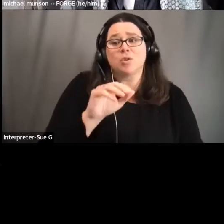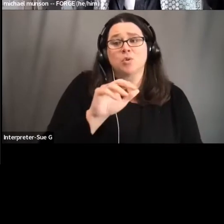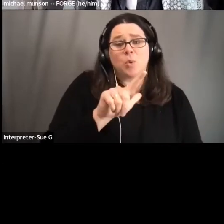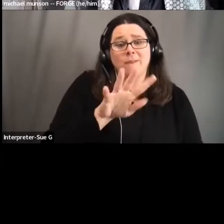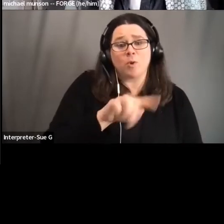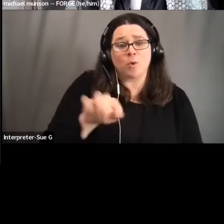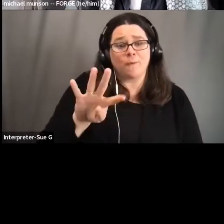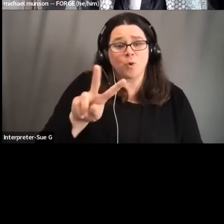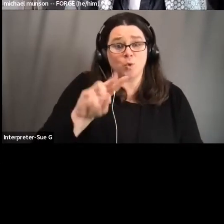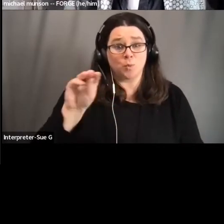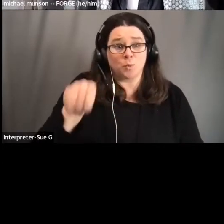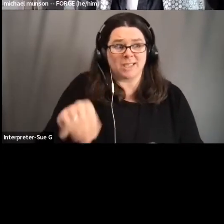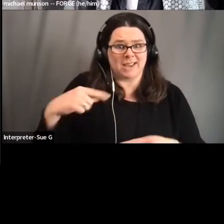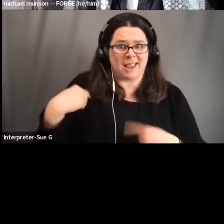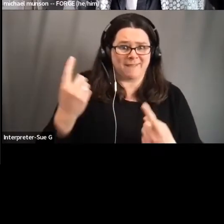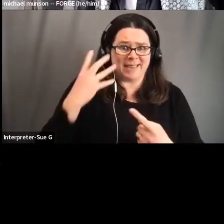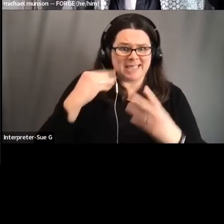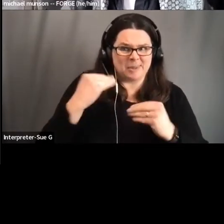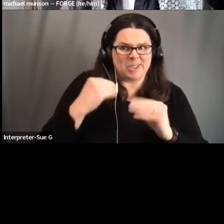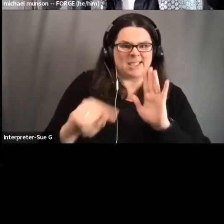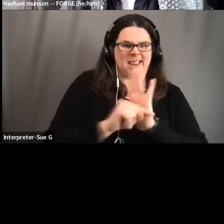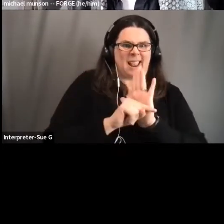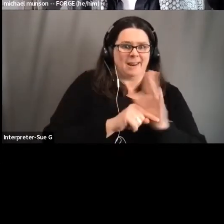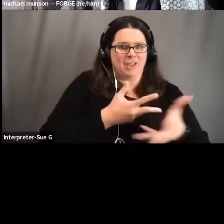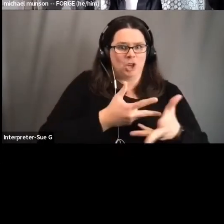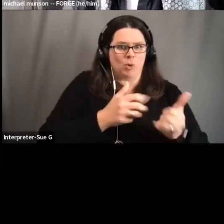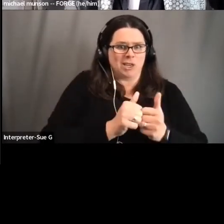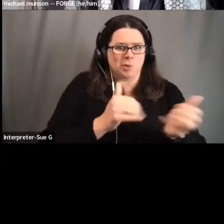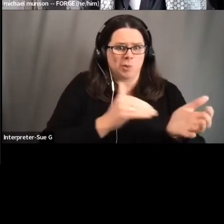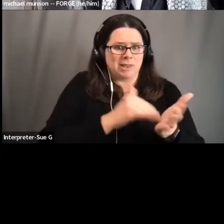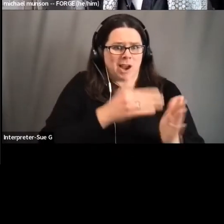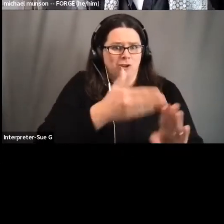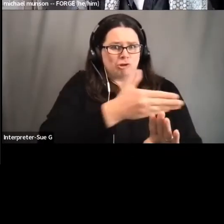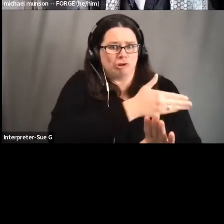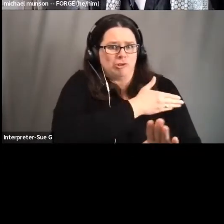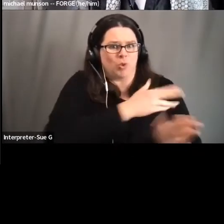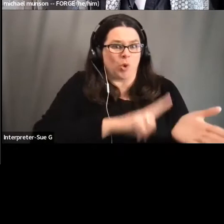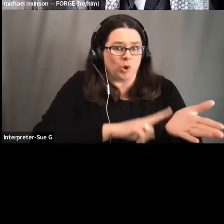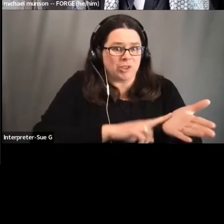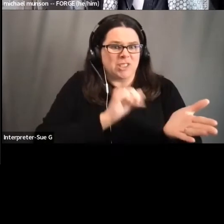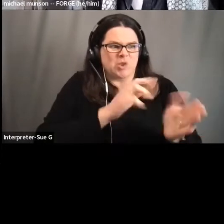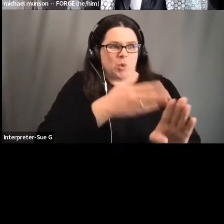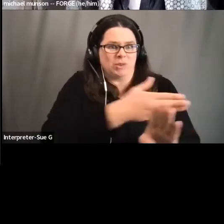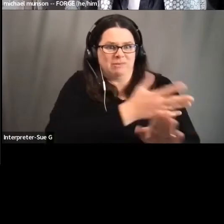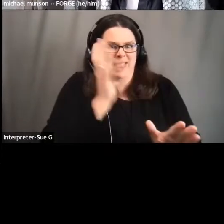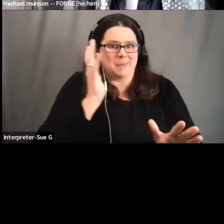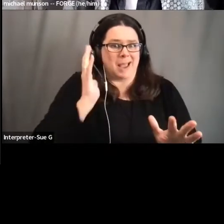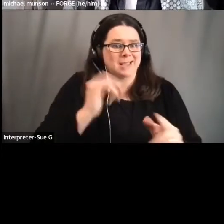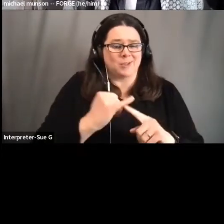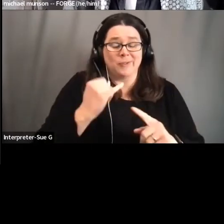have experienced negative interactions with healthcare providers. So if you had a negative experience with a healthcare provider,